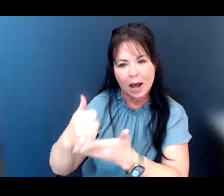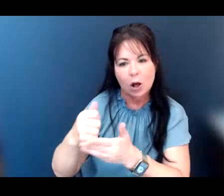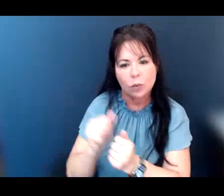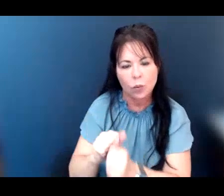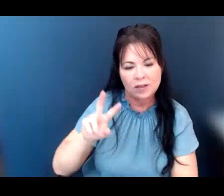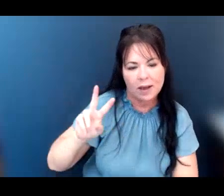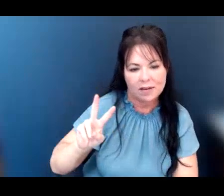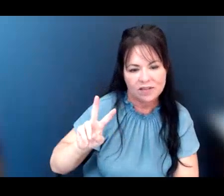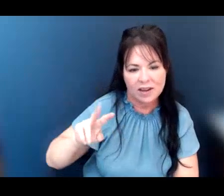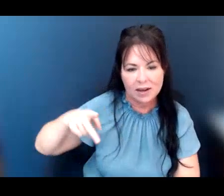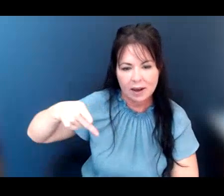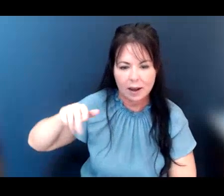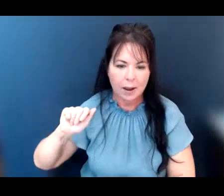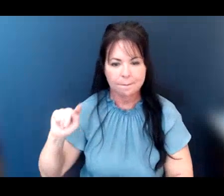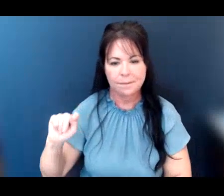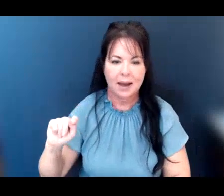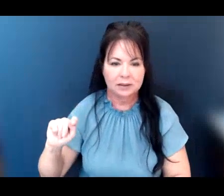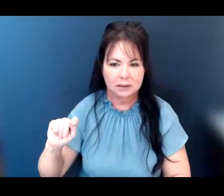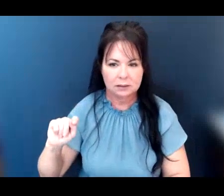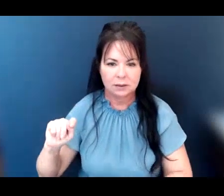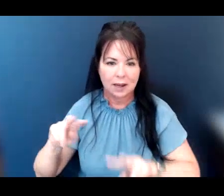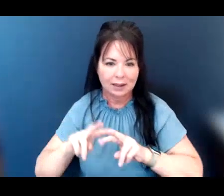so assessing Voluntary Product Accessibility